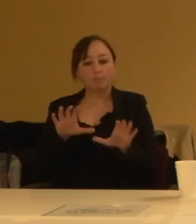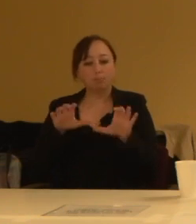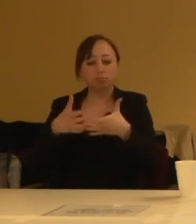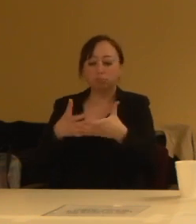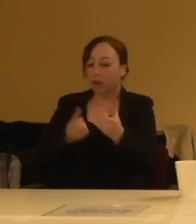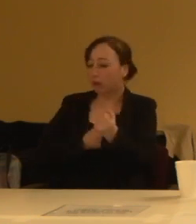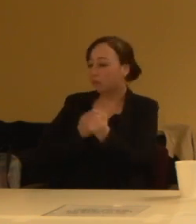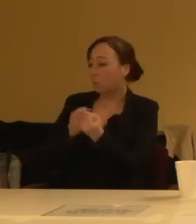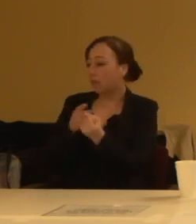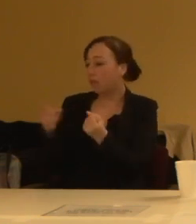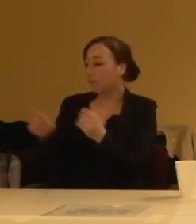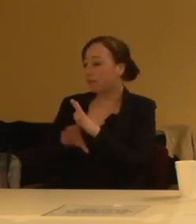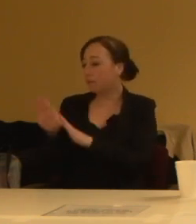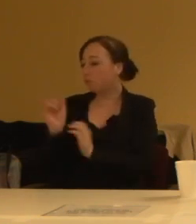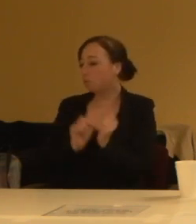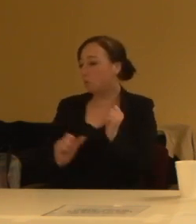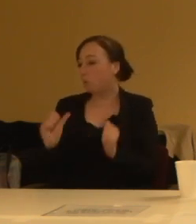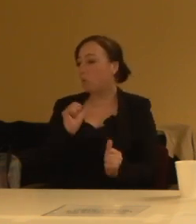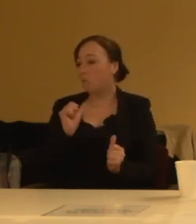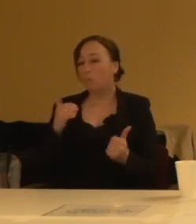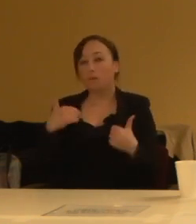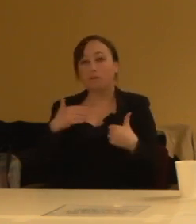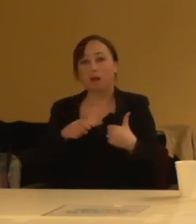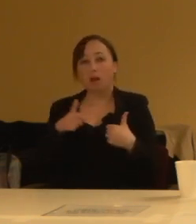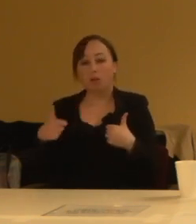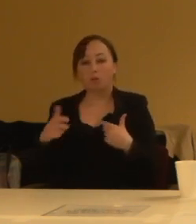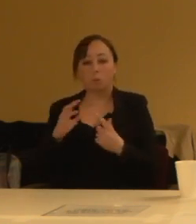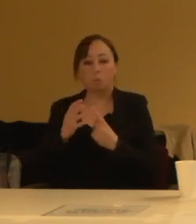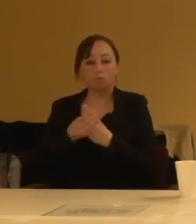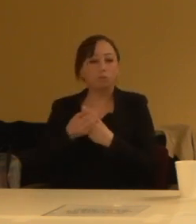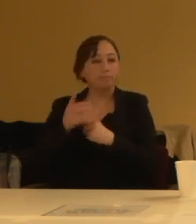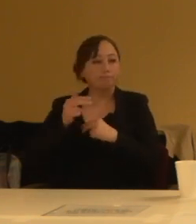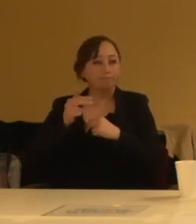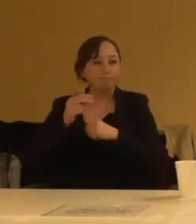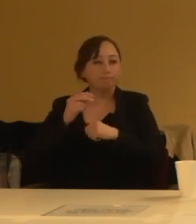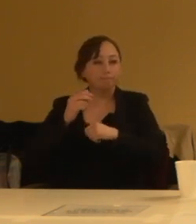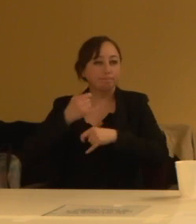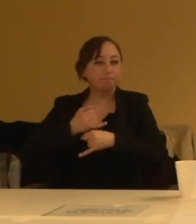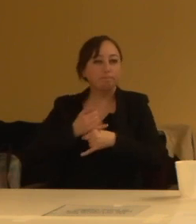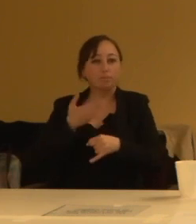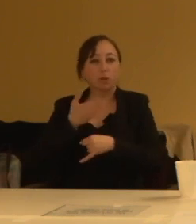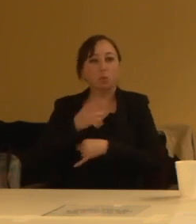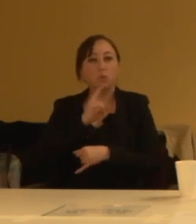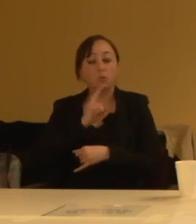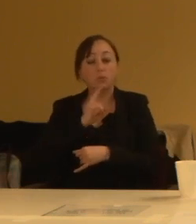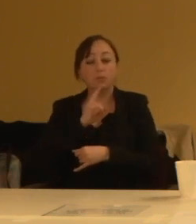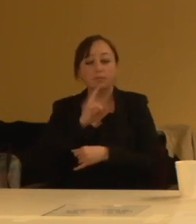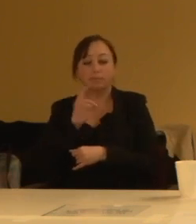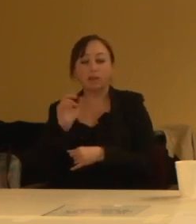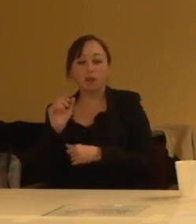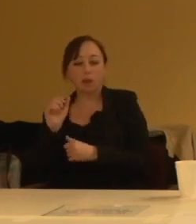and there are a lot of other cultural institutions within Houston that the Alley also works with.